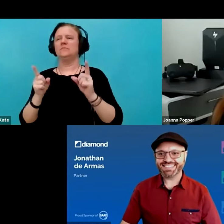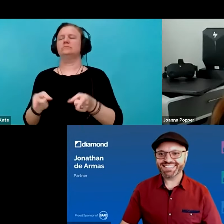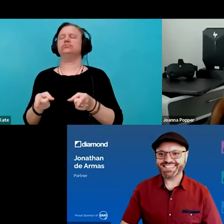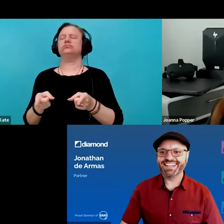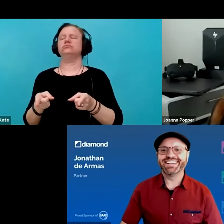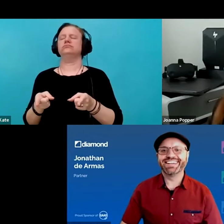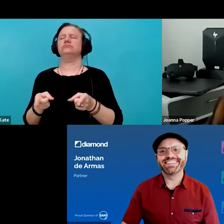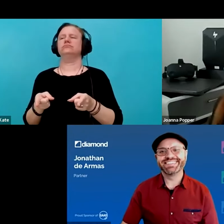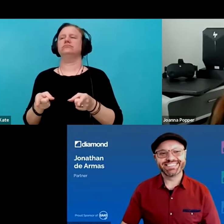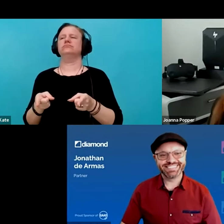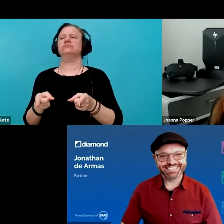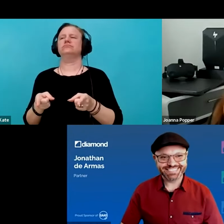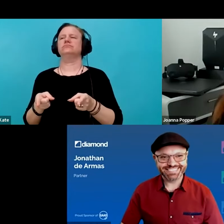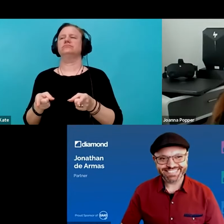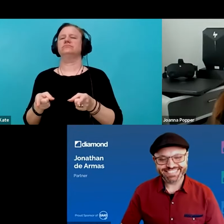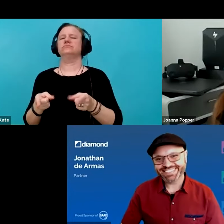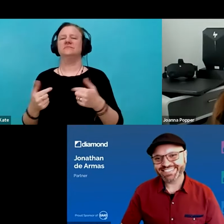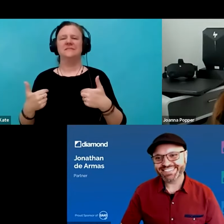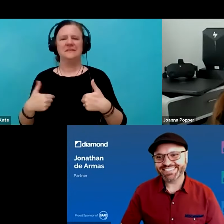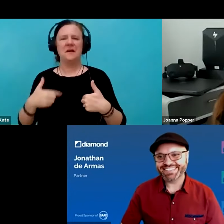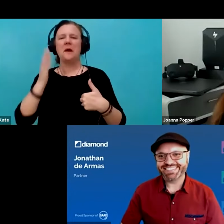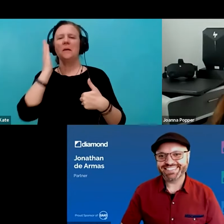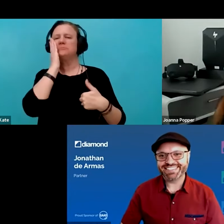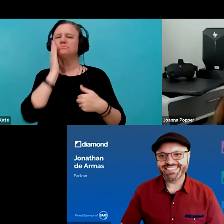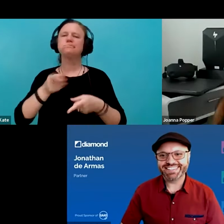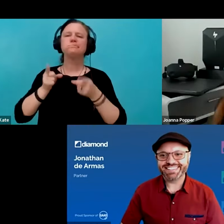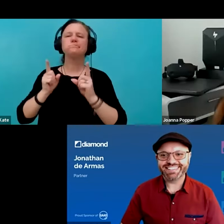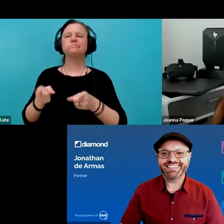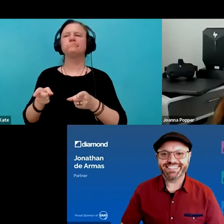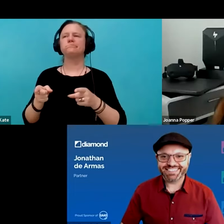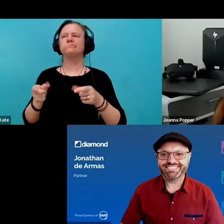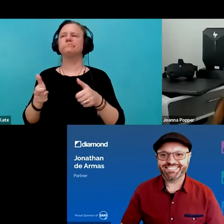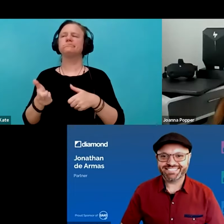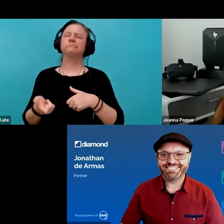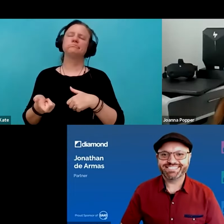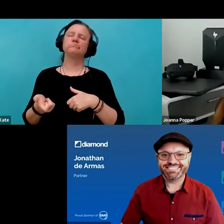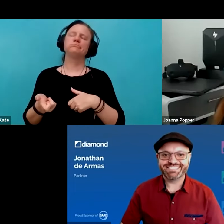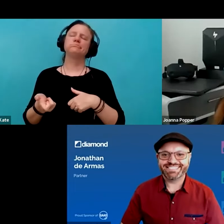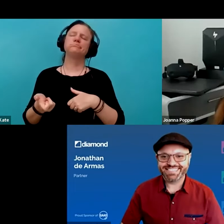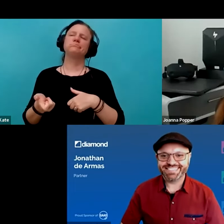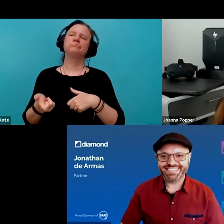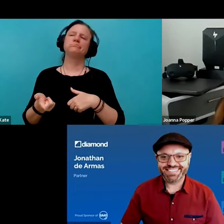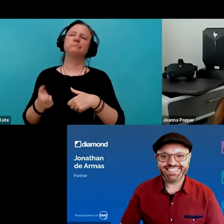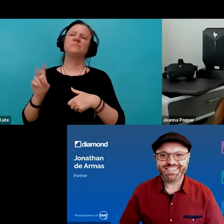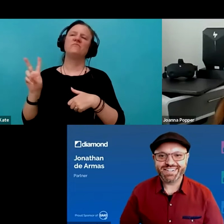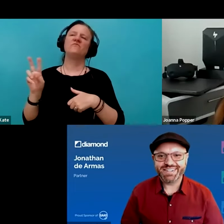Christina Heller: I am laying in bed stationary mode. Now I'm in VR. But I